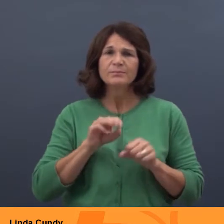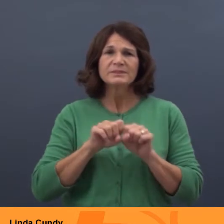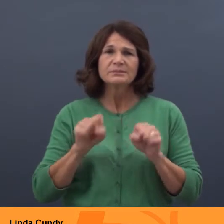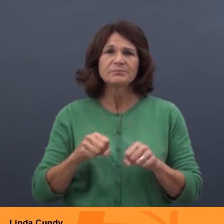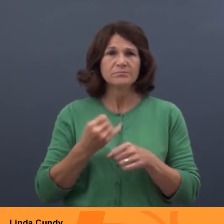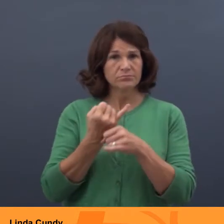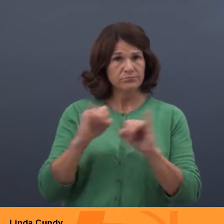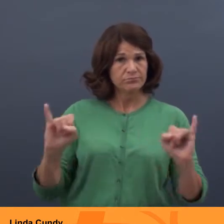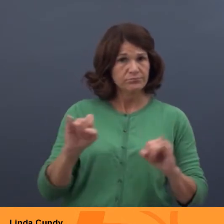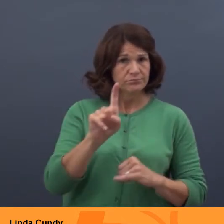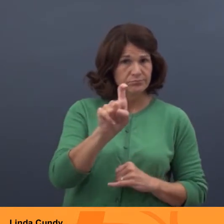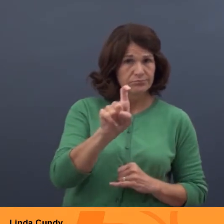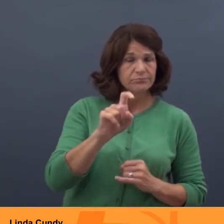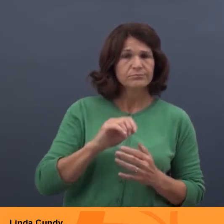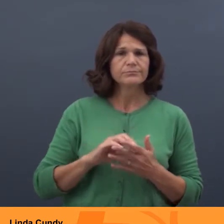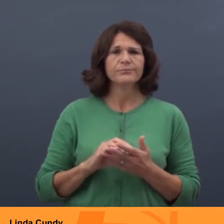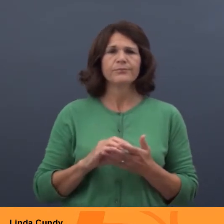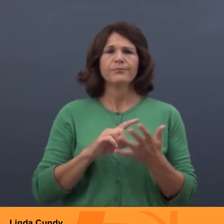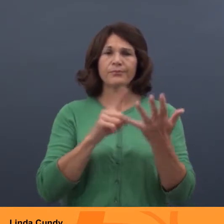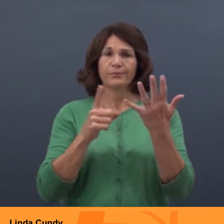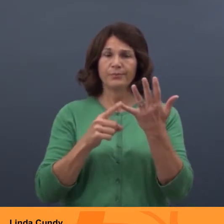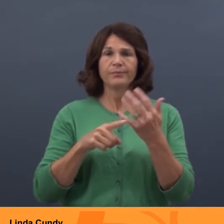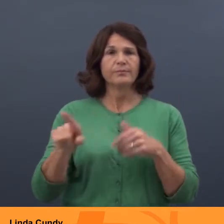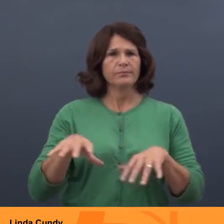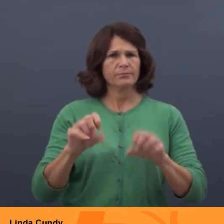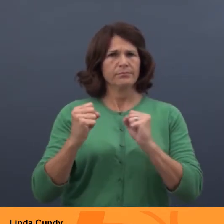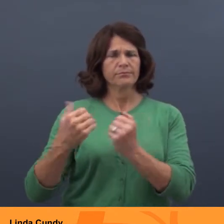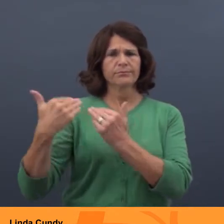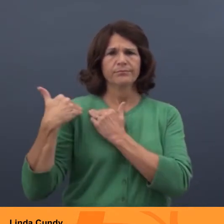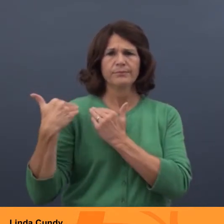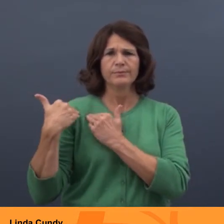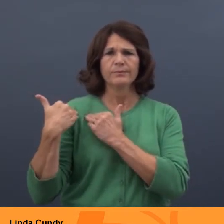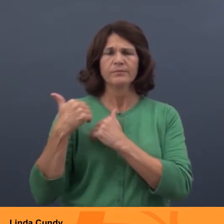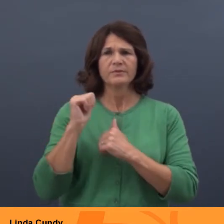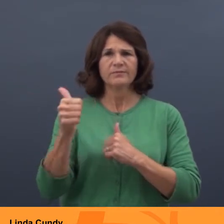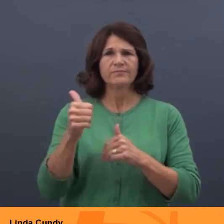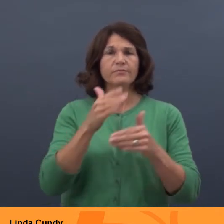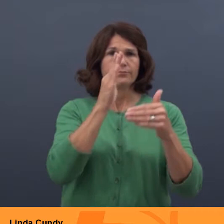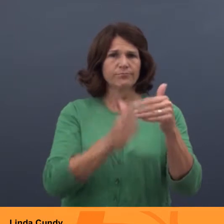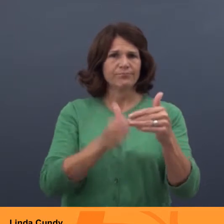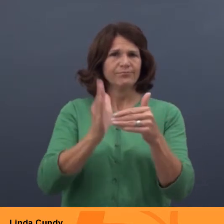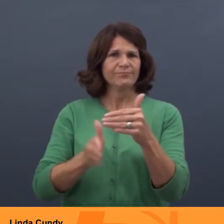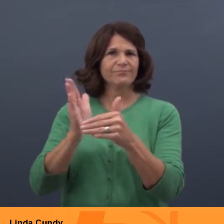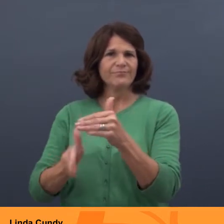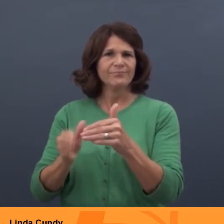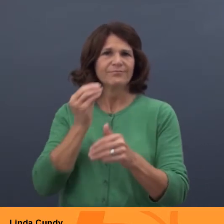their cochlear implant, FM system; and they